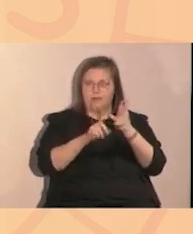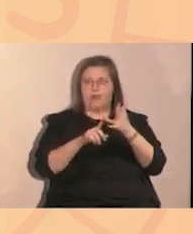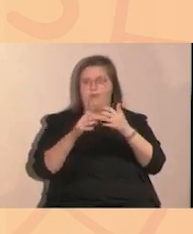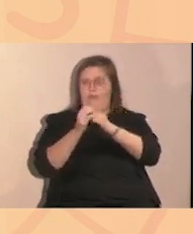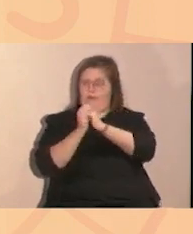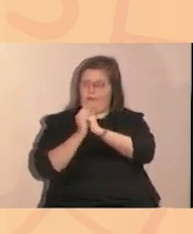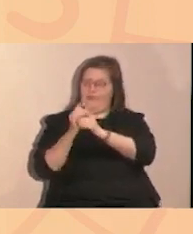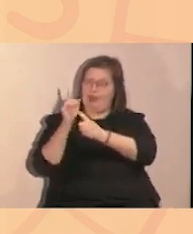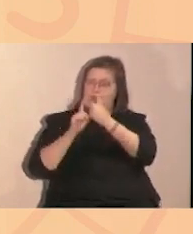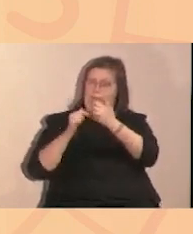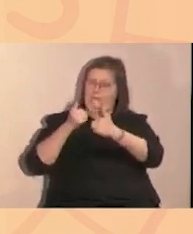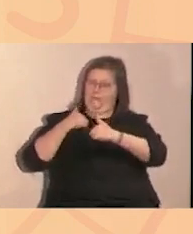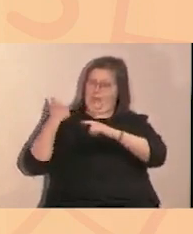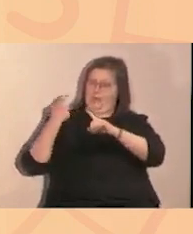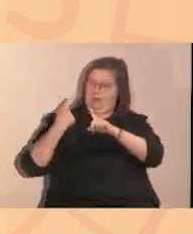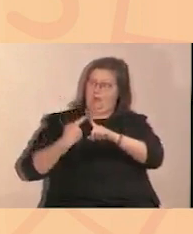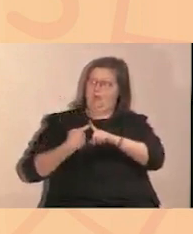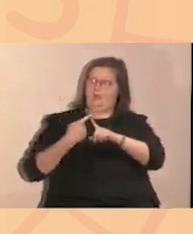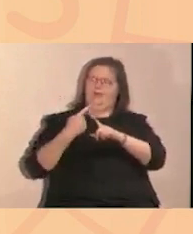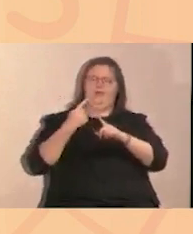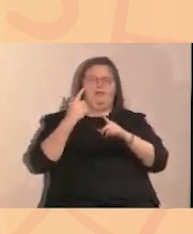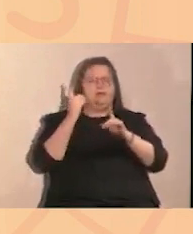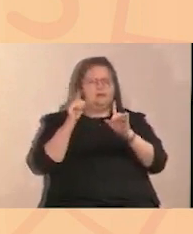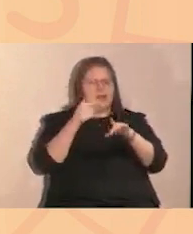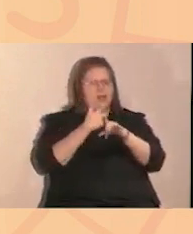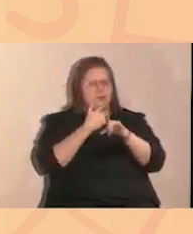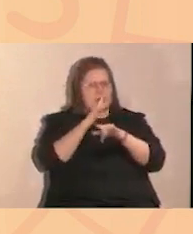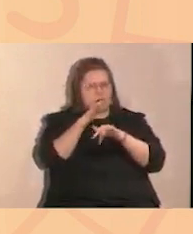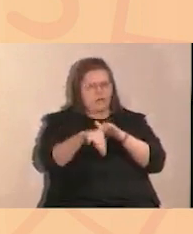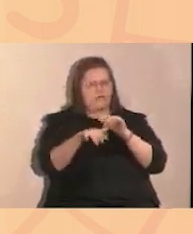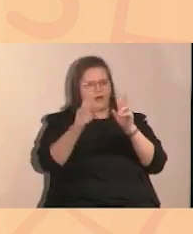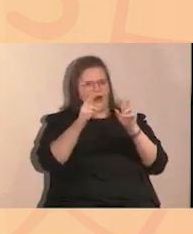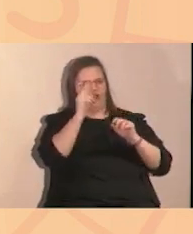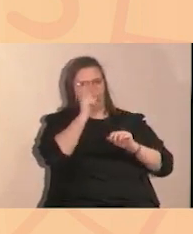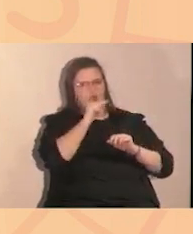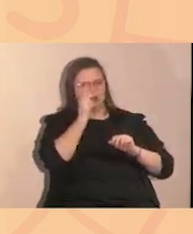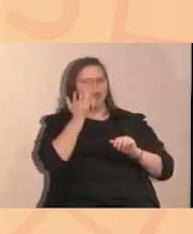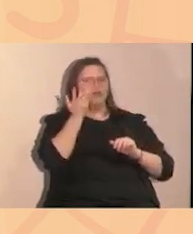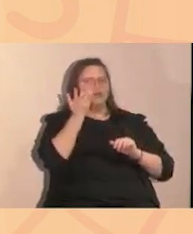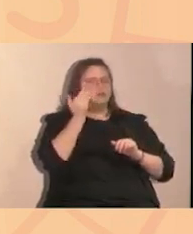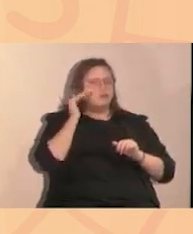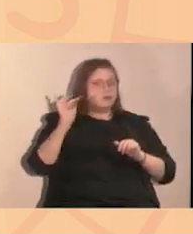we started by talking about the day being about youth and the future. And I quickly reminded her that I had just stepped over